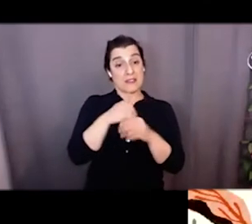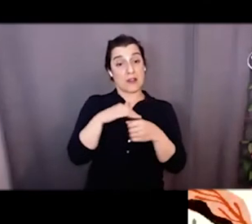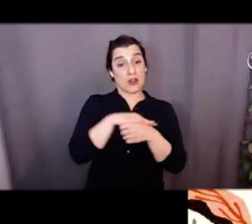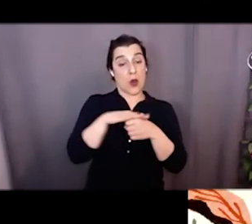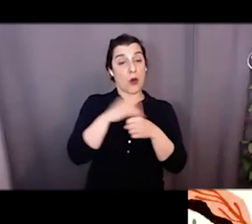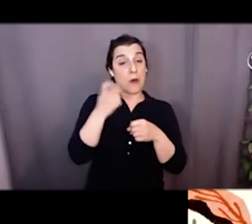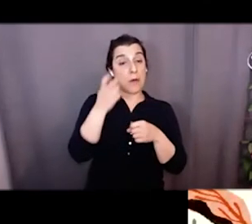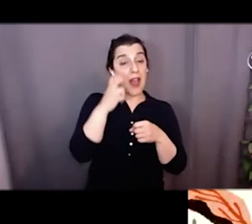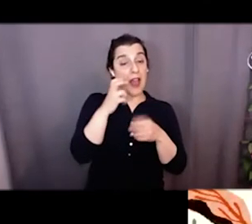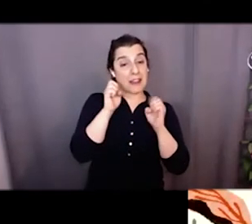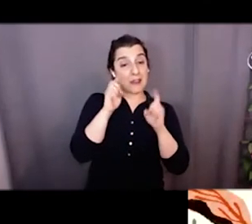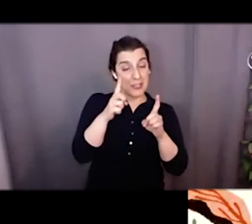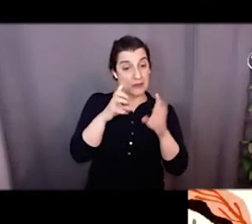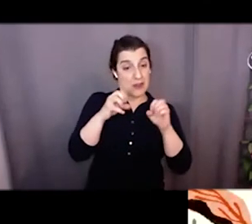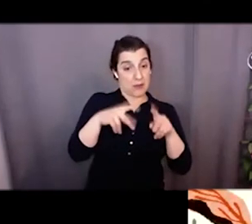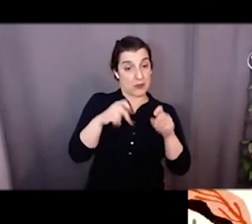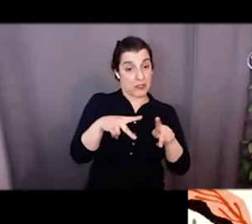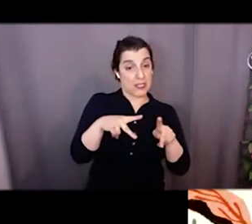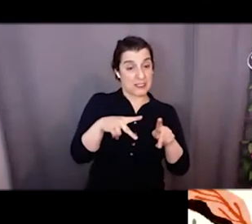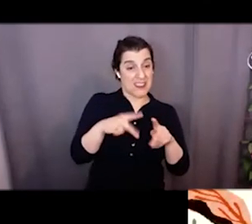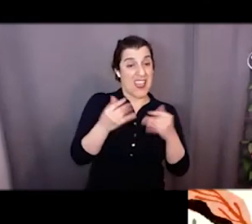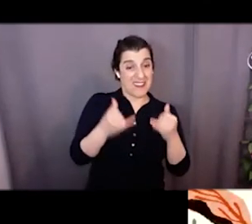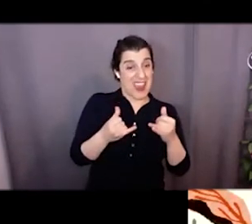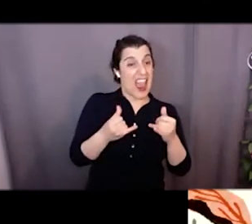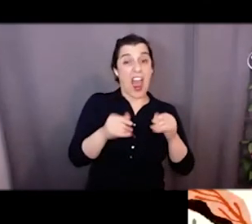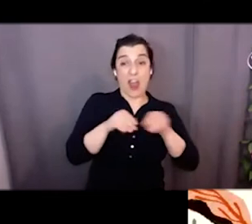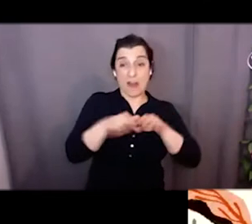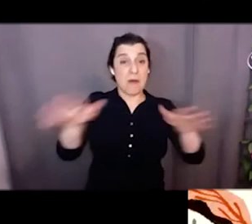opportunities have kind of gone national or in some cases global.